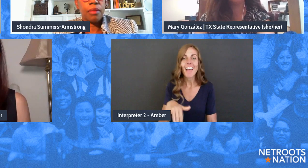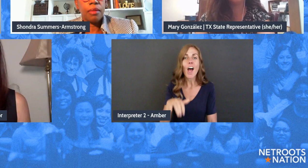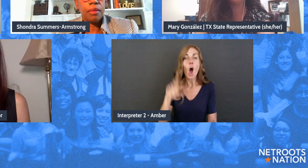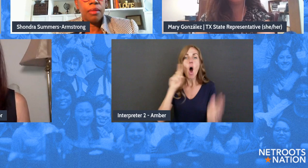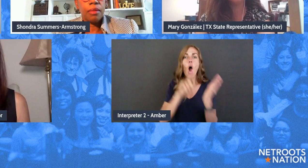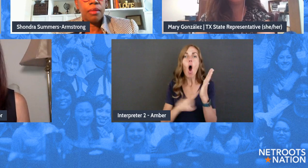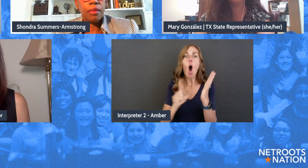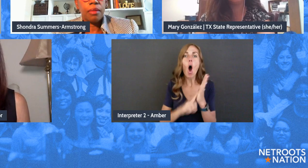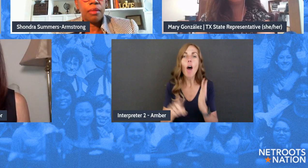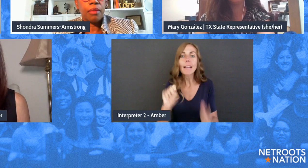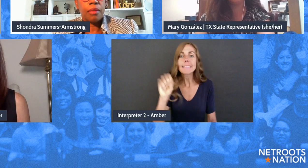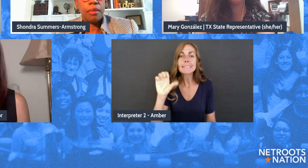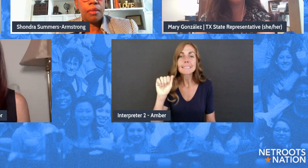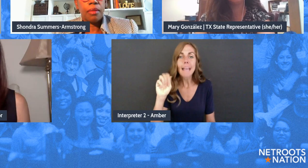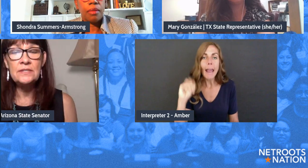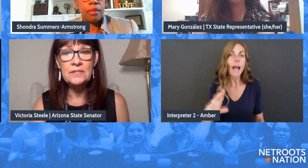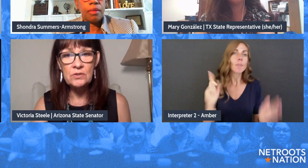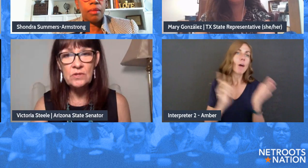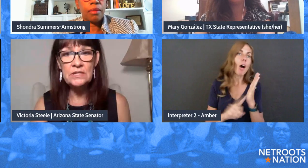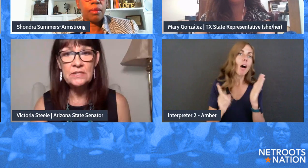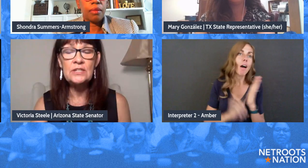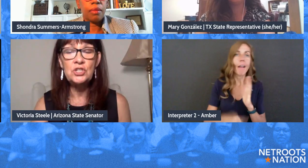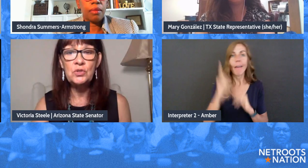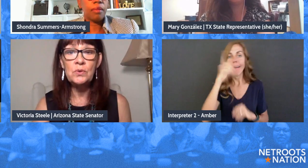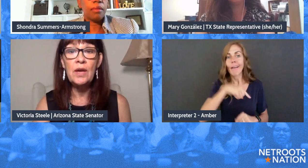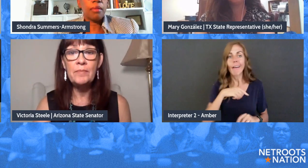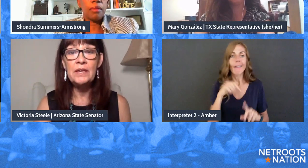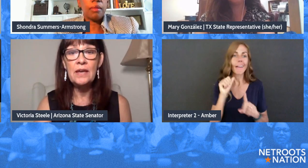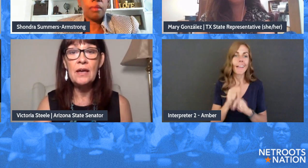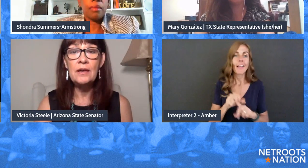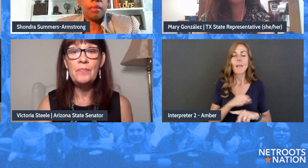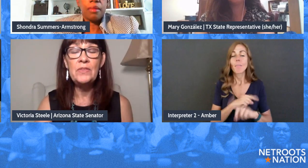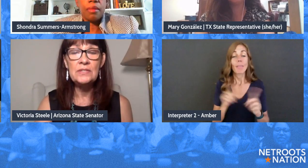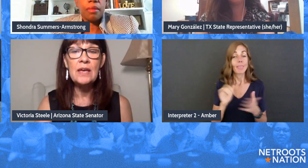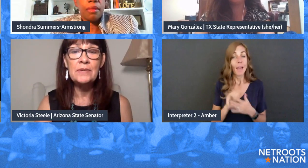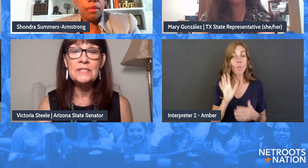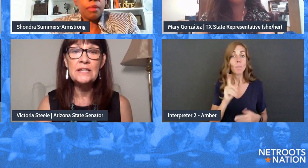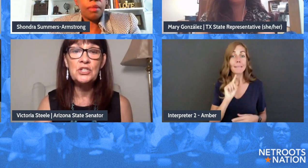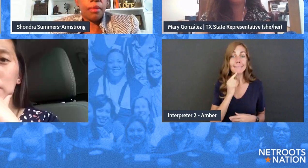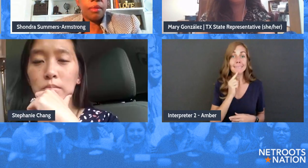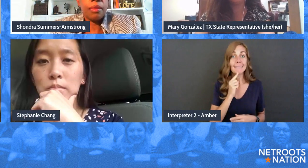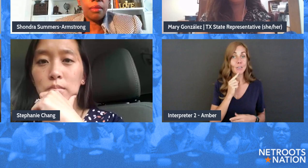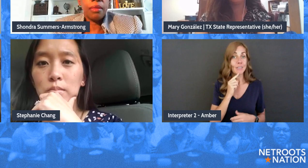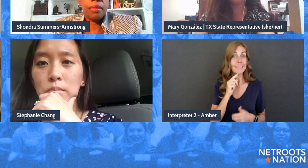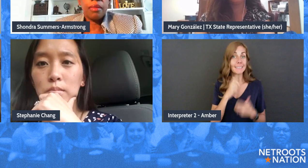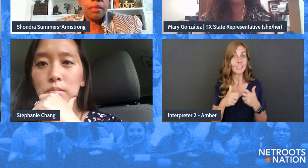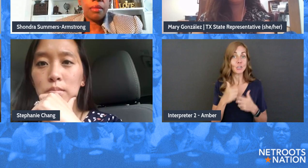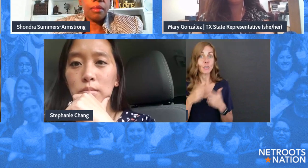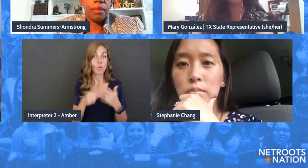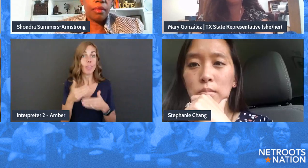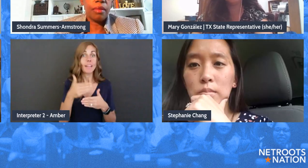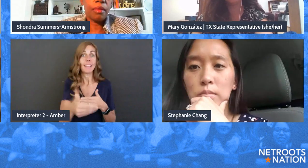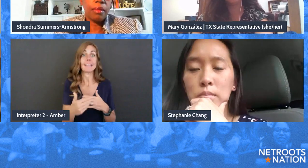This is going to be a very serious issue coming, in this coming session in Arizona, voting rights,